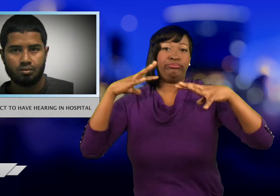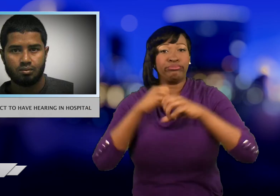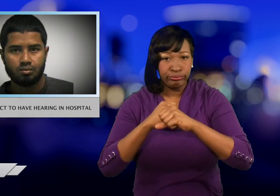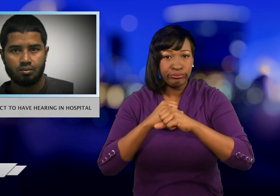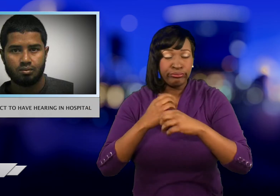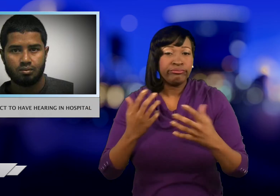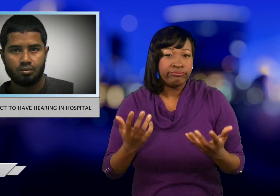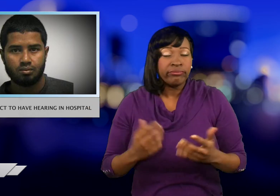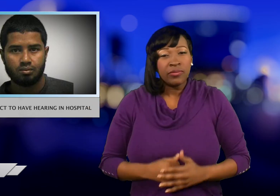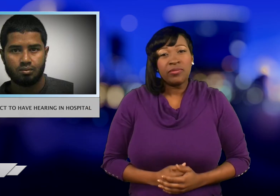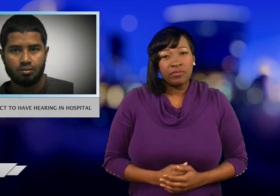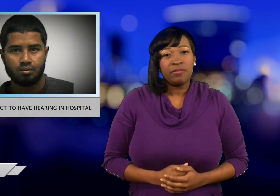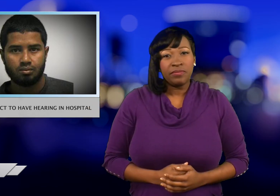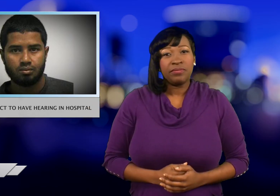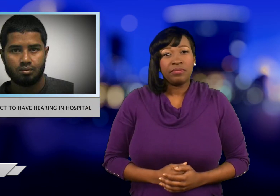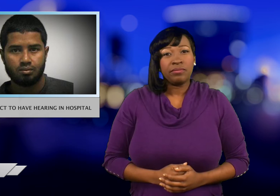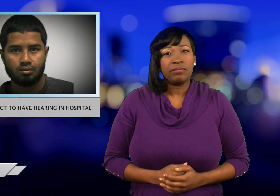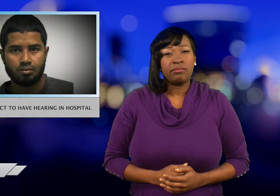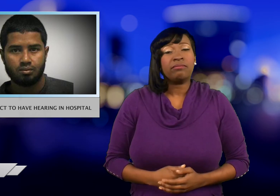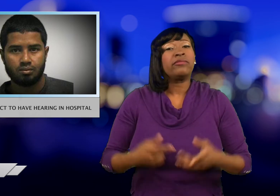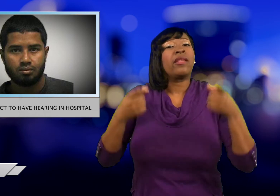but it didn't go off all the way.